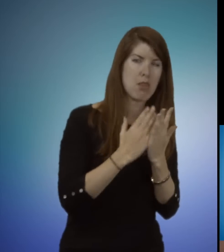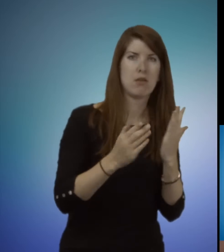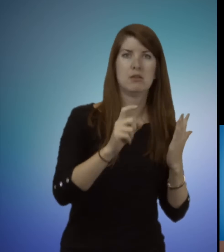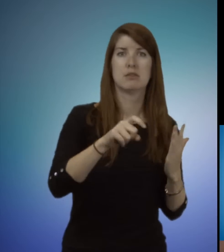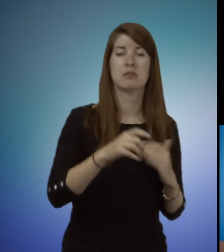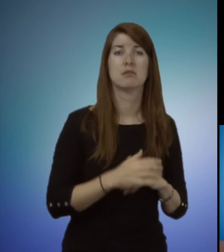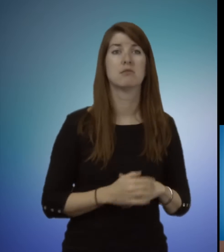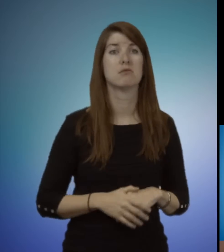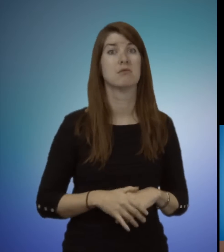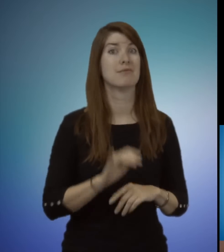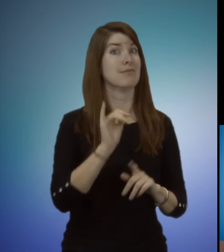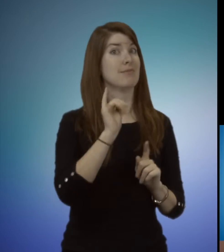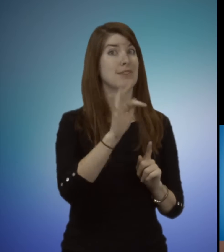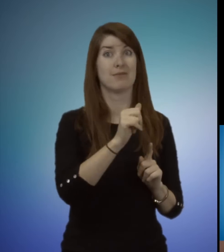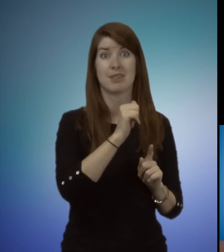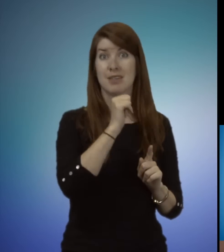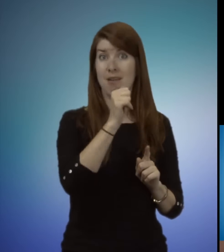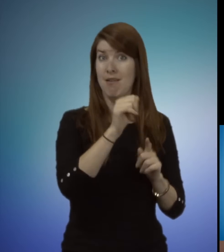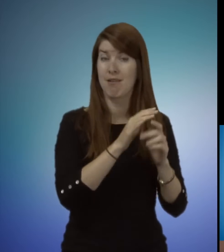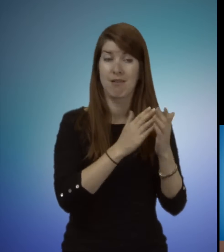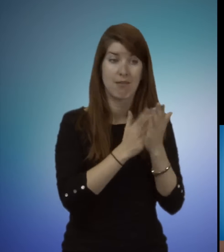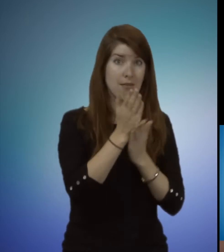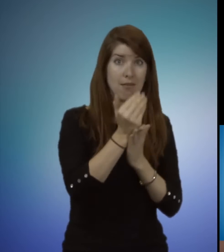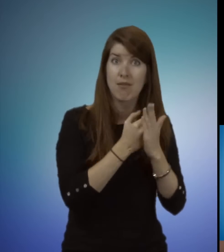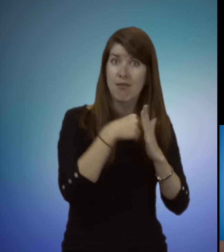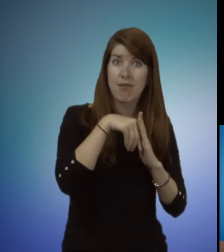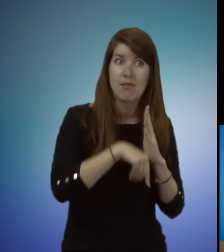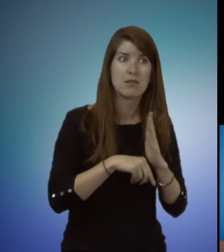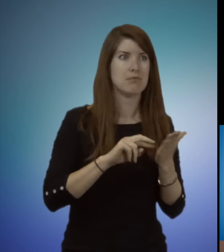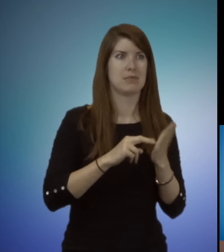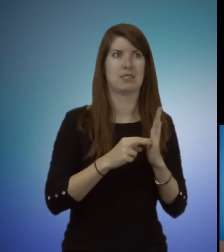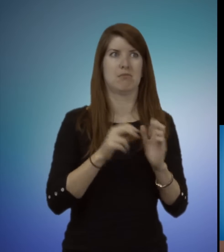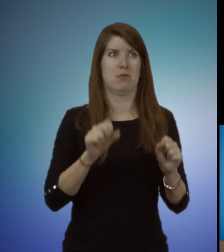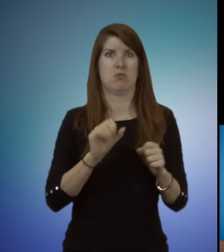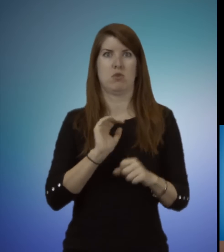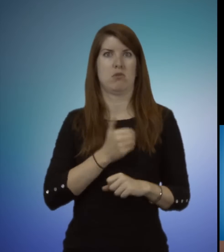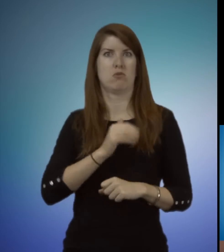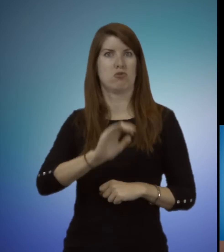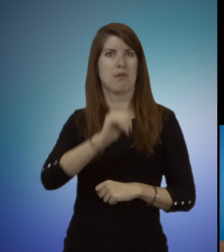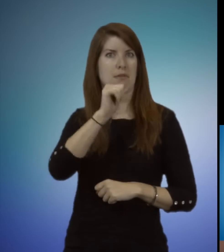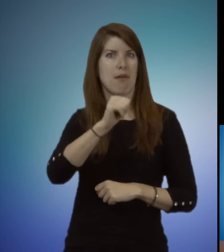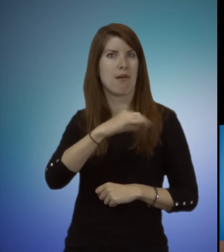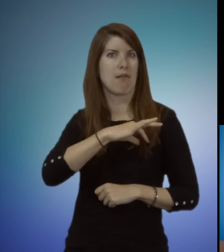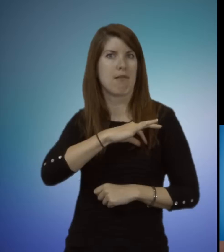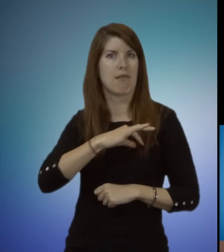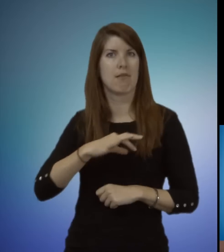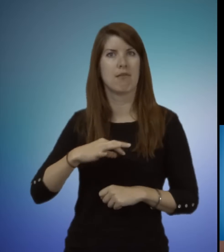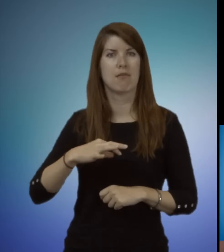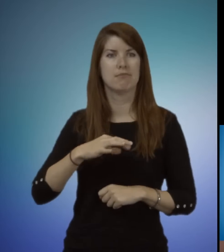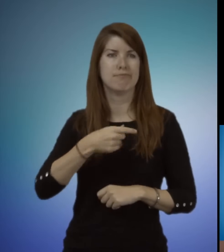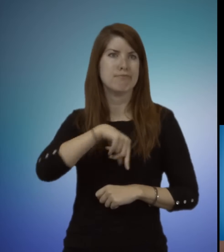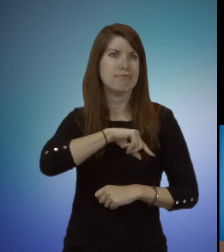If not, we may be in that situation where our children are not eligible for services, and if they truly have some gaps,